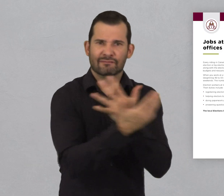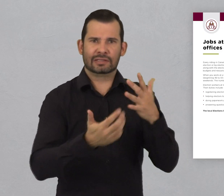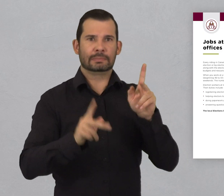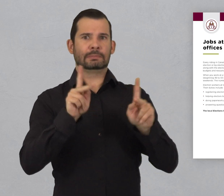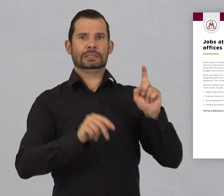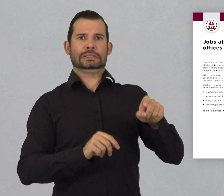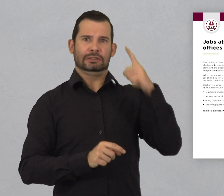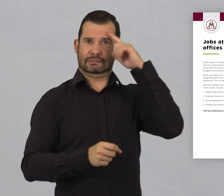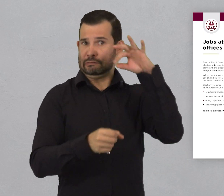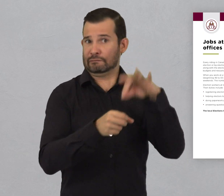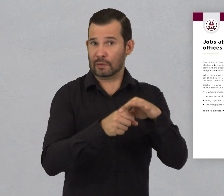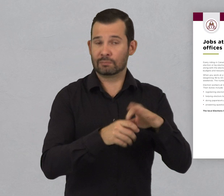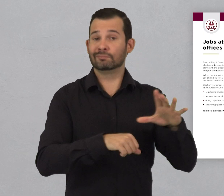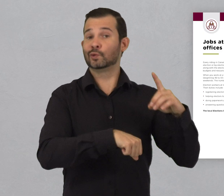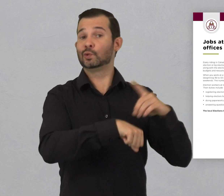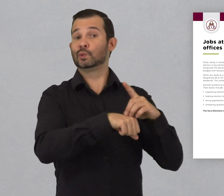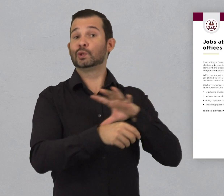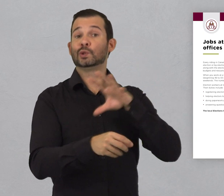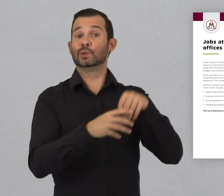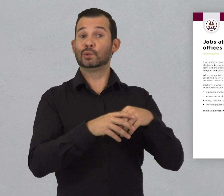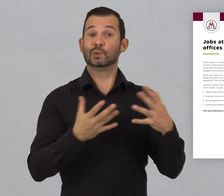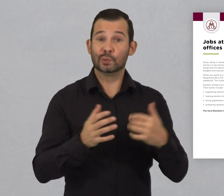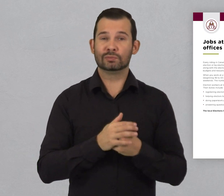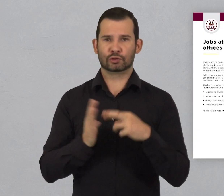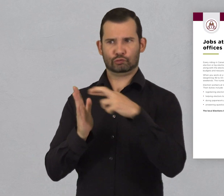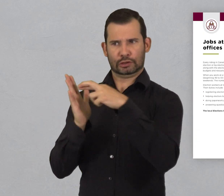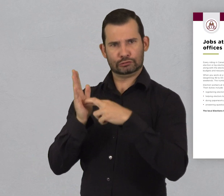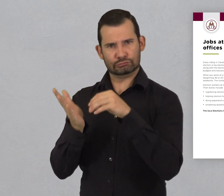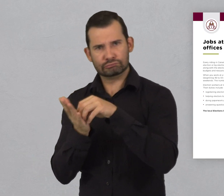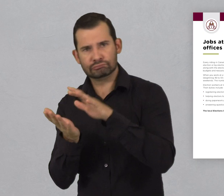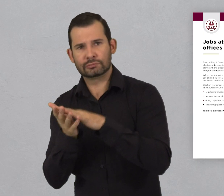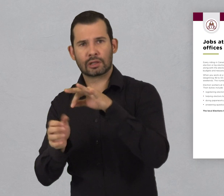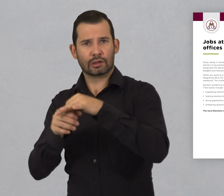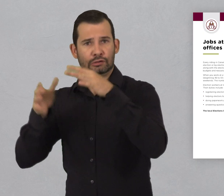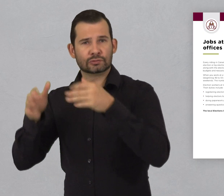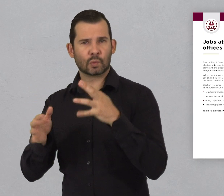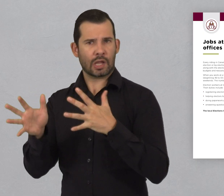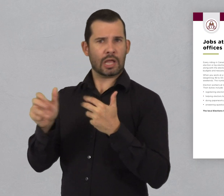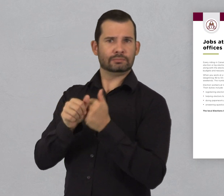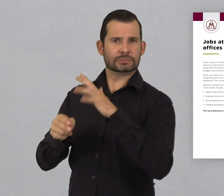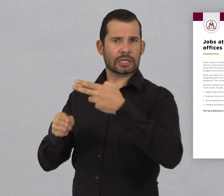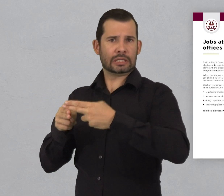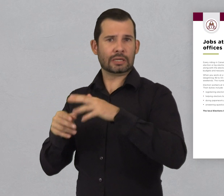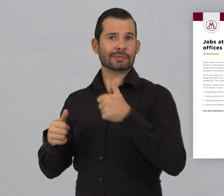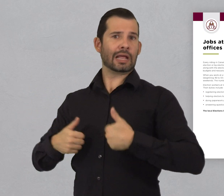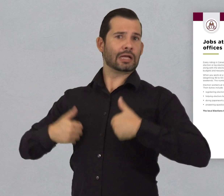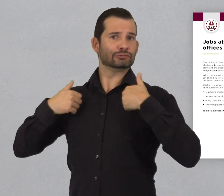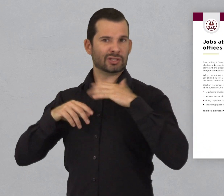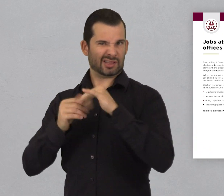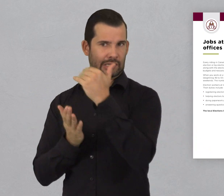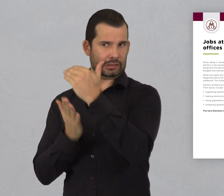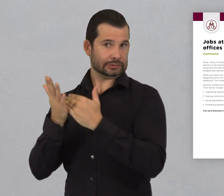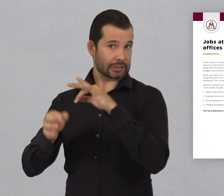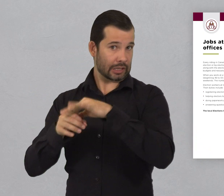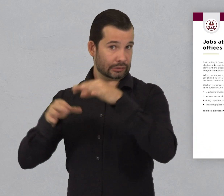that people need to vote. Their duties include: · registering electors or updating their names and